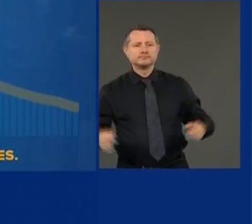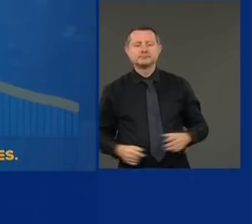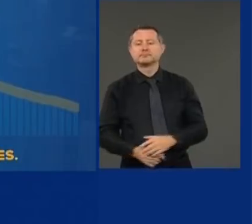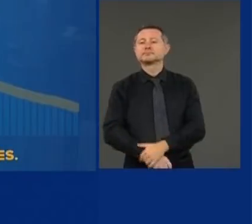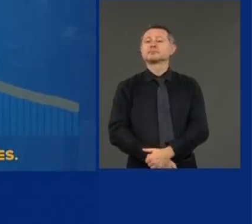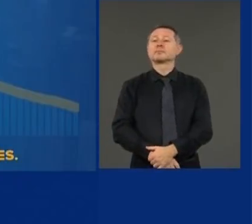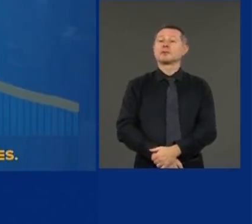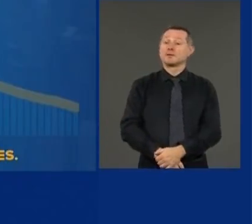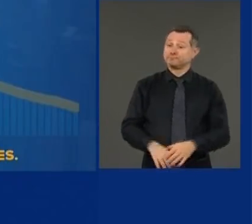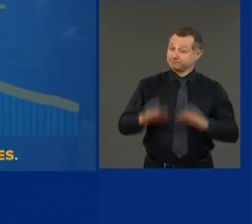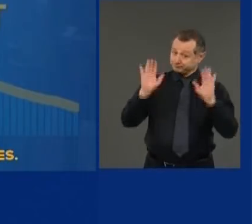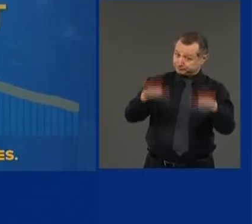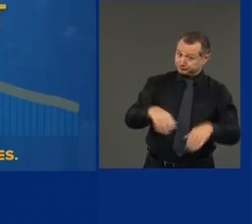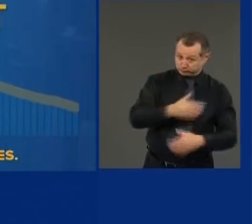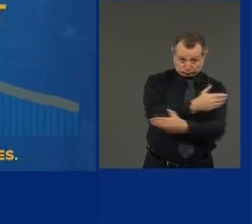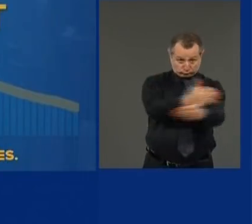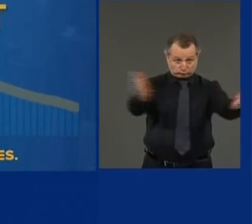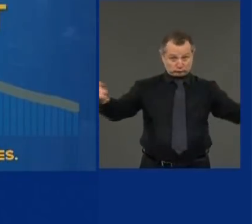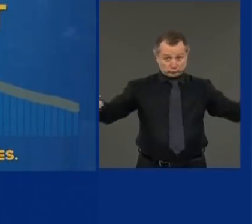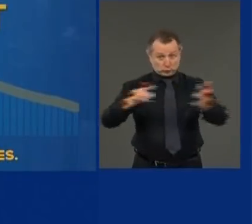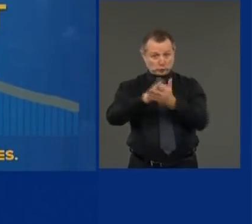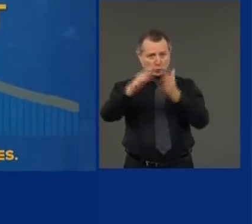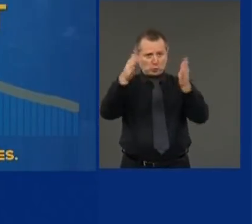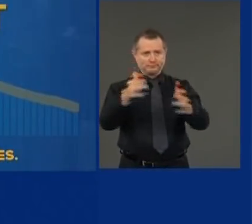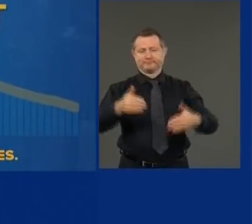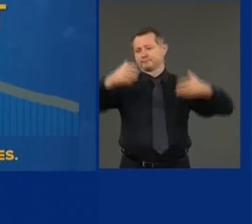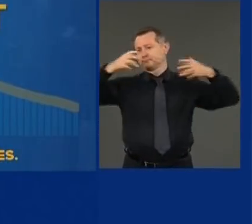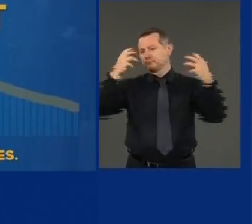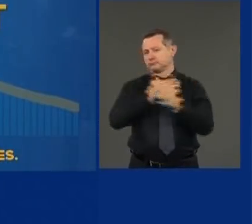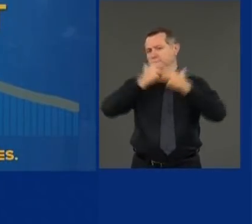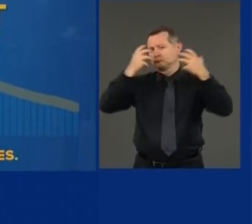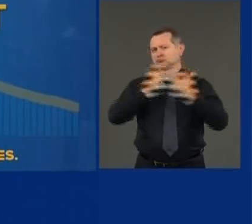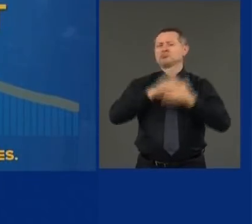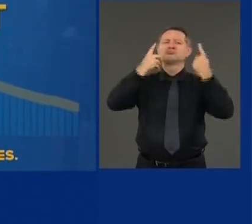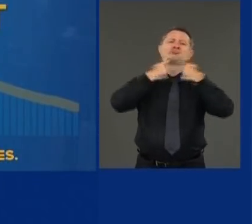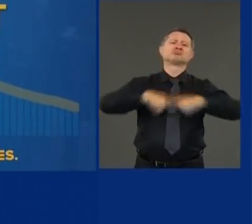NOW AND AS SOON AS WE KNOW SOMETHING WE WILL MAKE IT